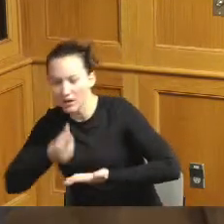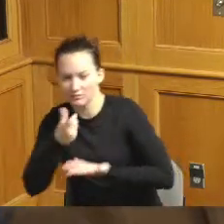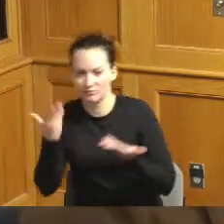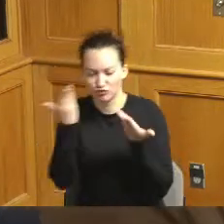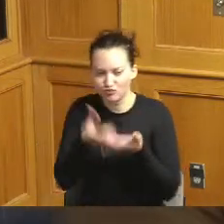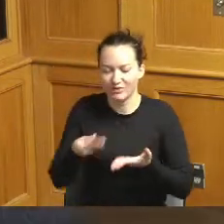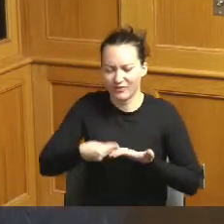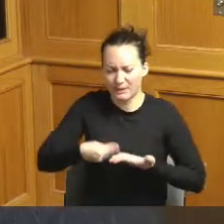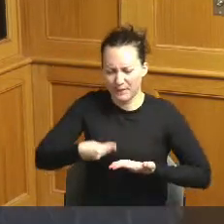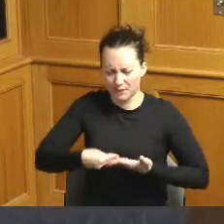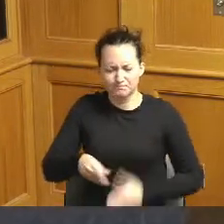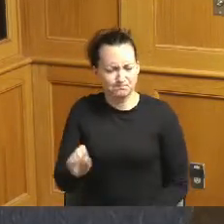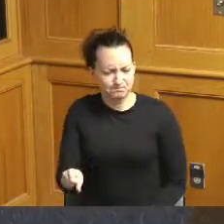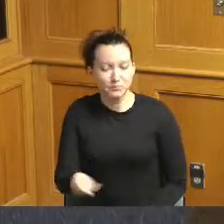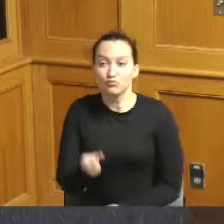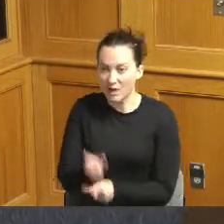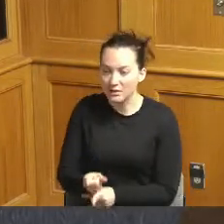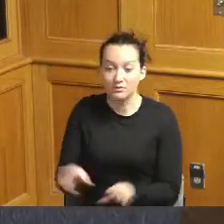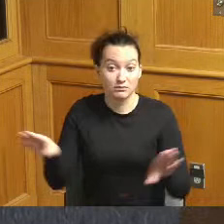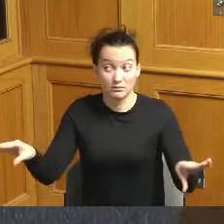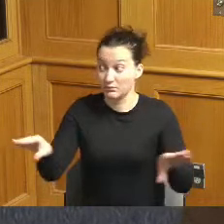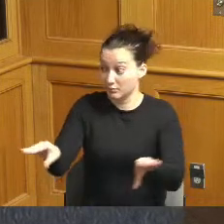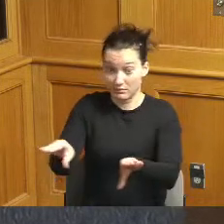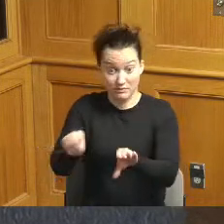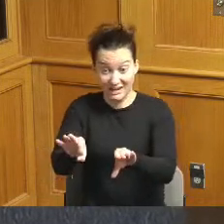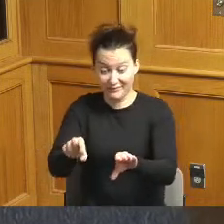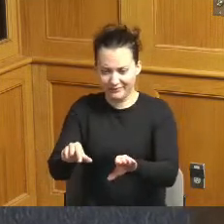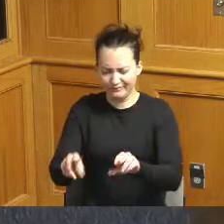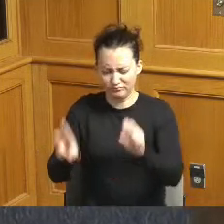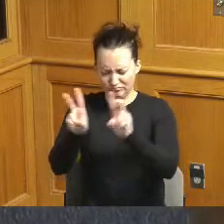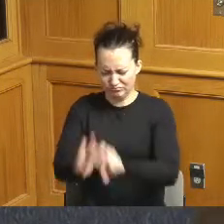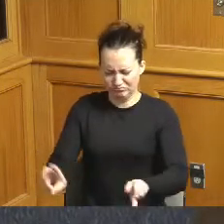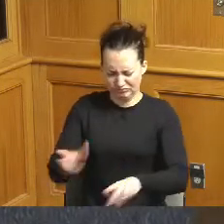money here so I just that's correct for anybody that is looking because we're kind of we're going